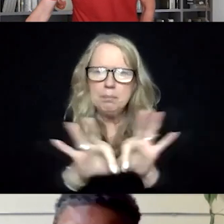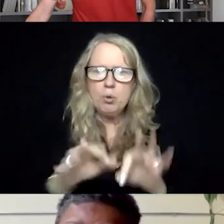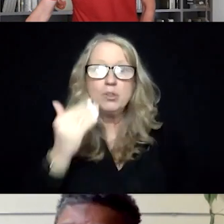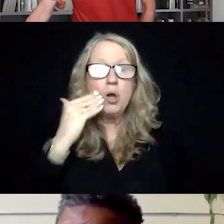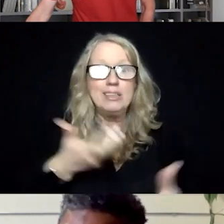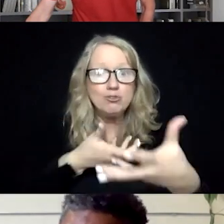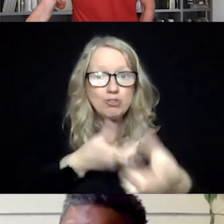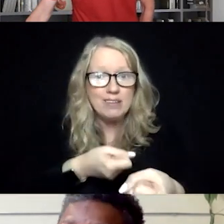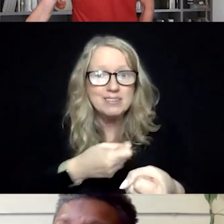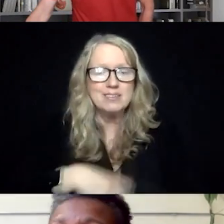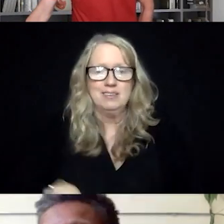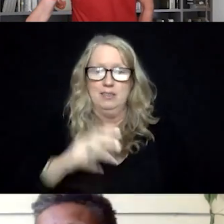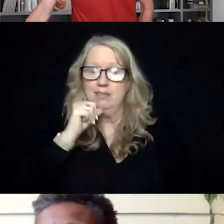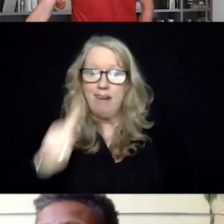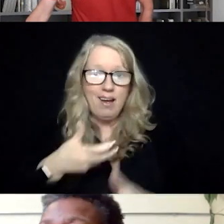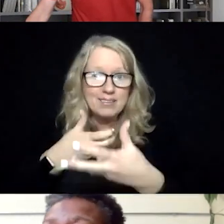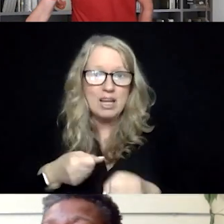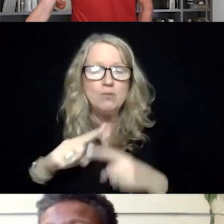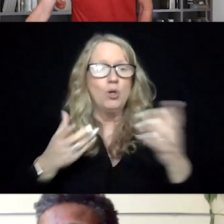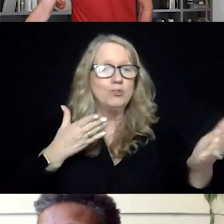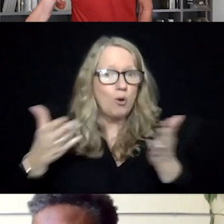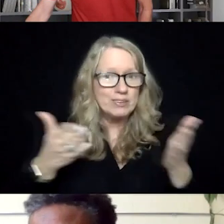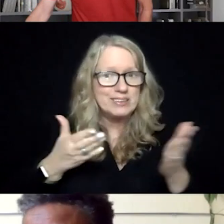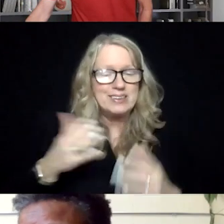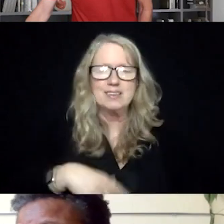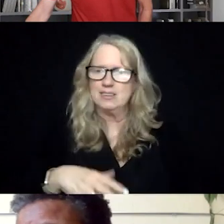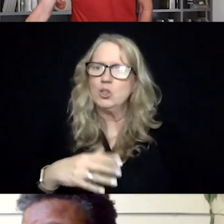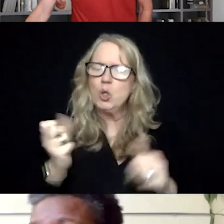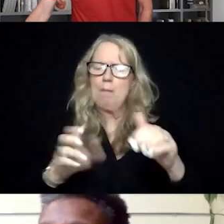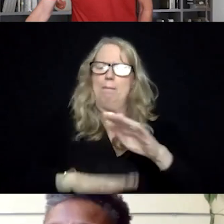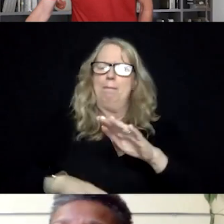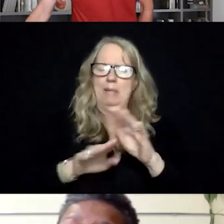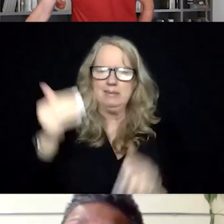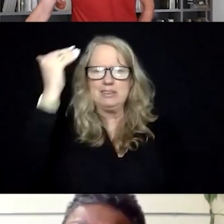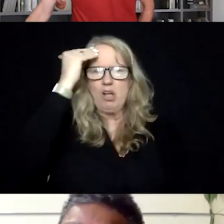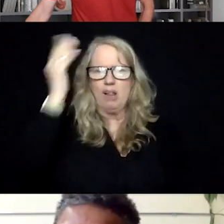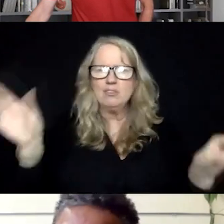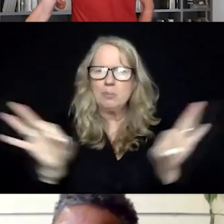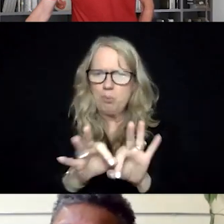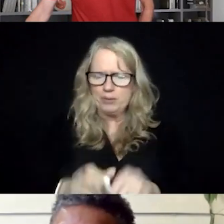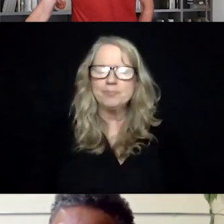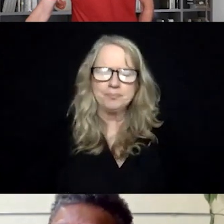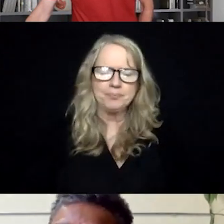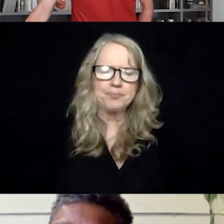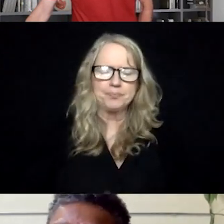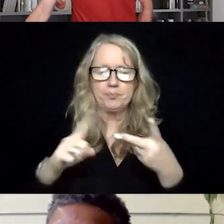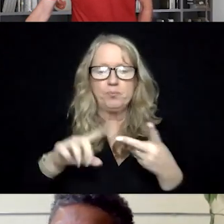LAW ENFORCEMENT? BASIC KNOWLEDGE. SECOND, THE CALL TAKERS SHOULD BE